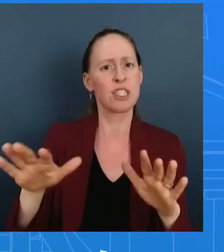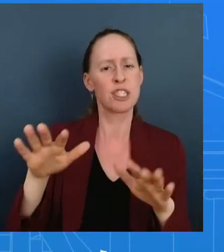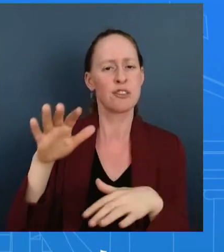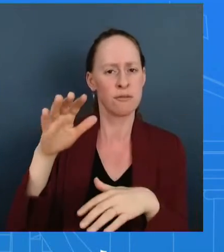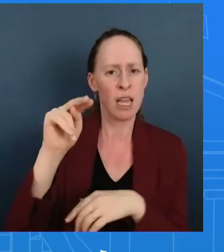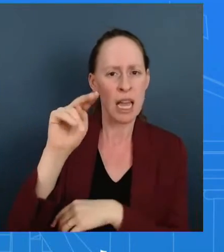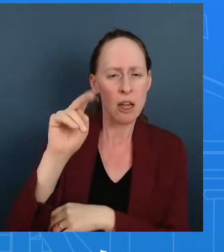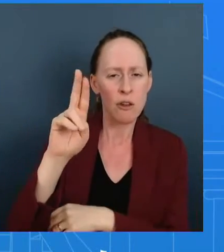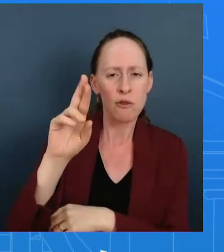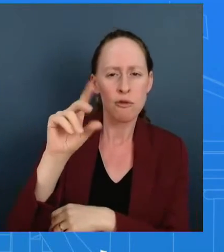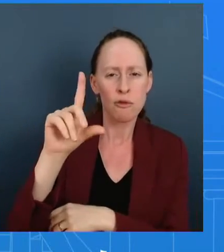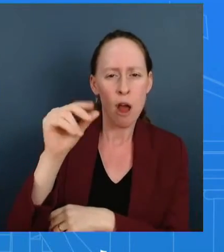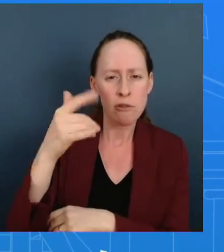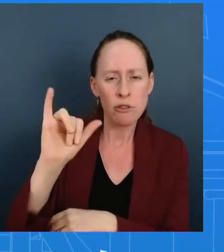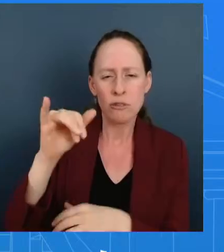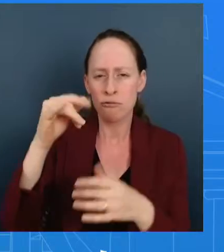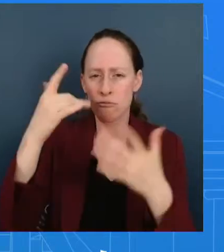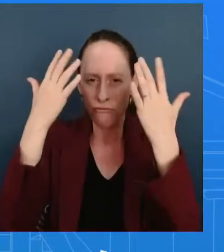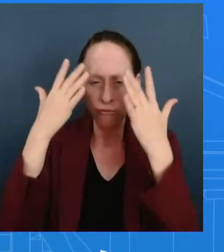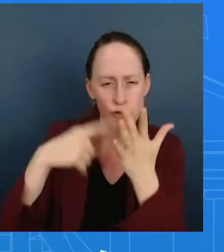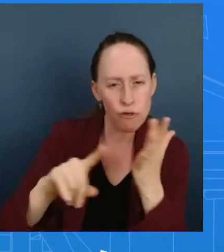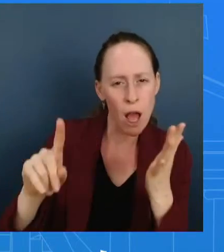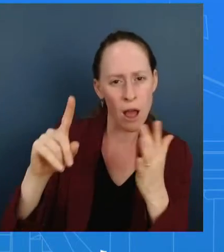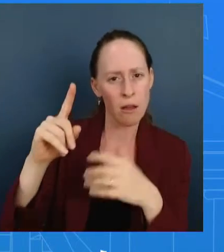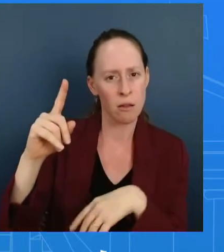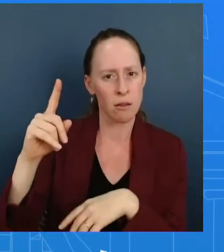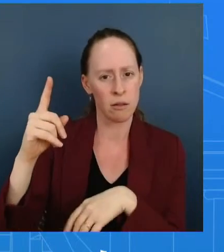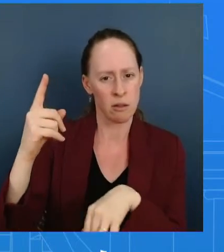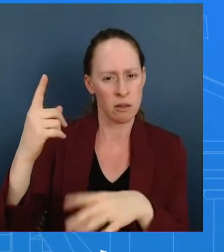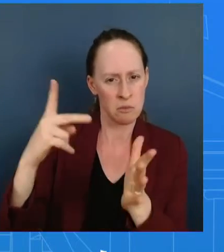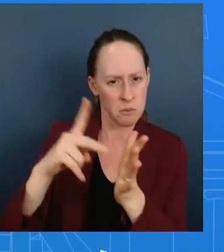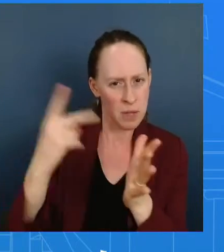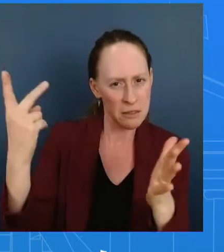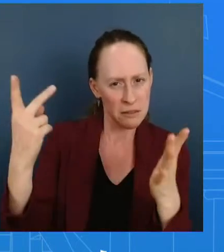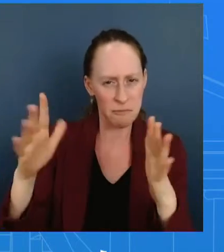The Press: -- today and then in -- and also on ABC. But there have been a number of people who have said,